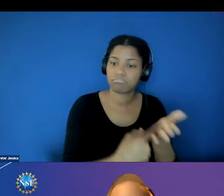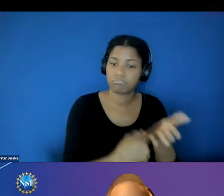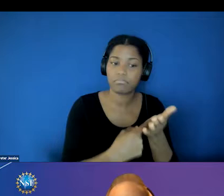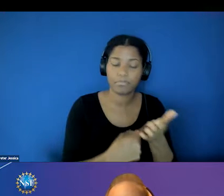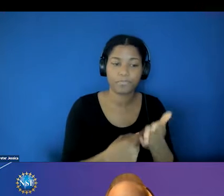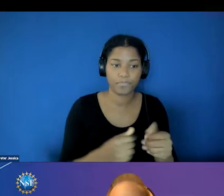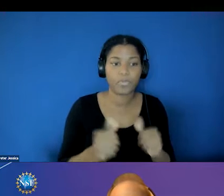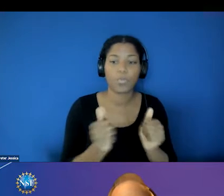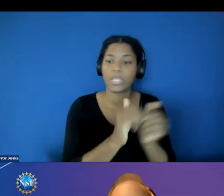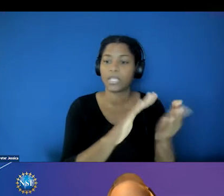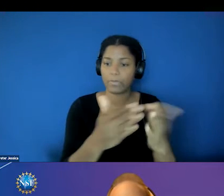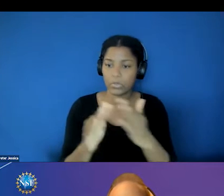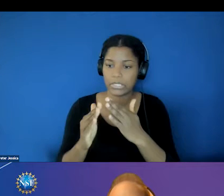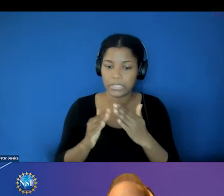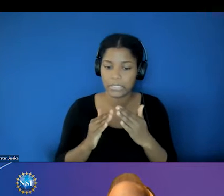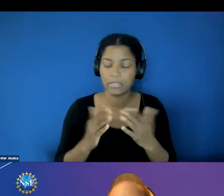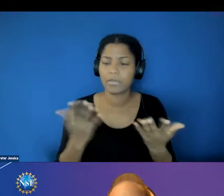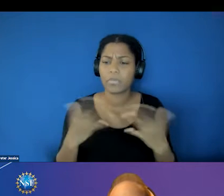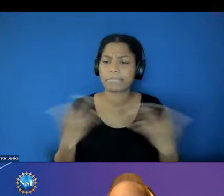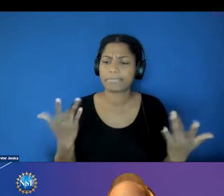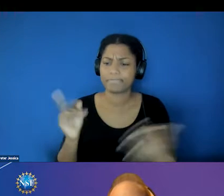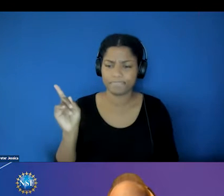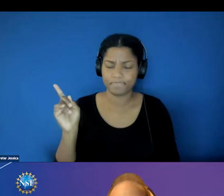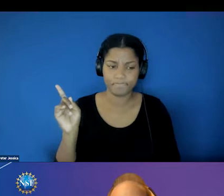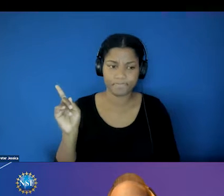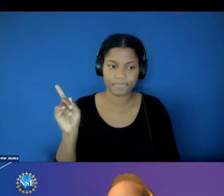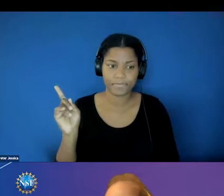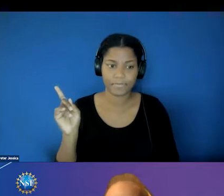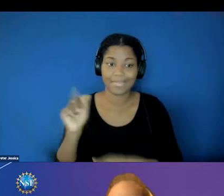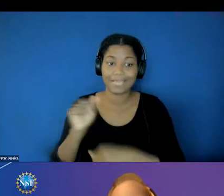community. One of them is the submission window.